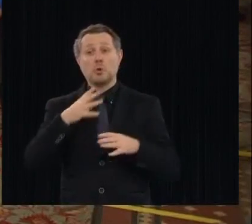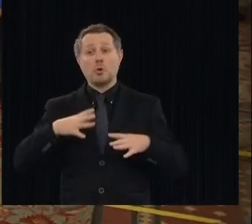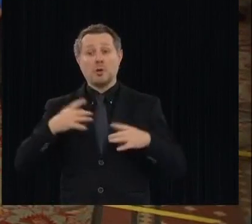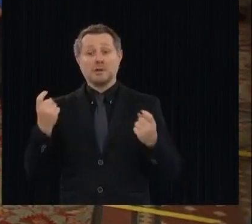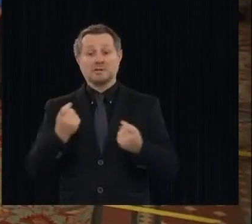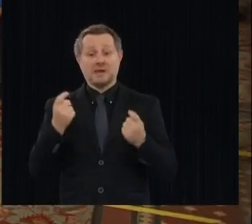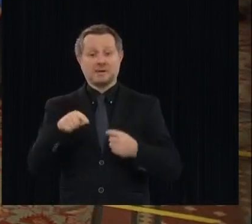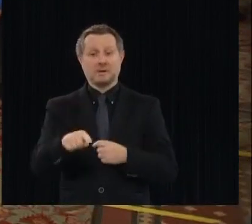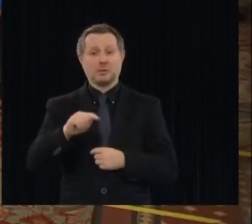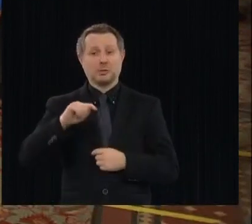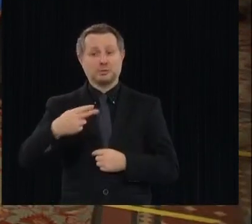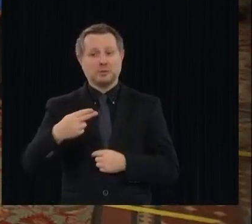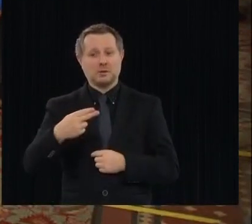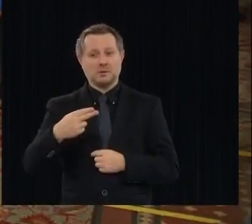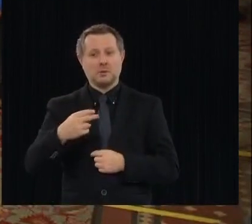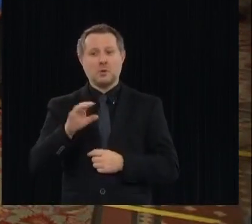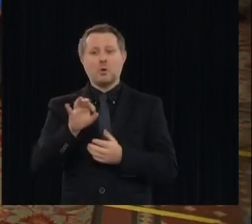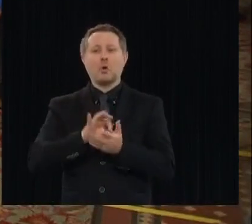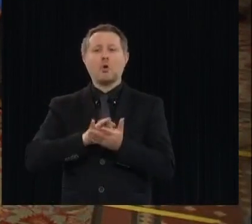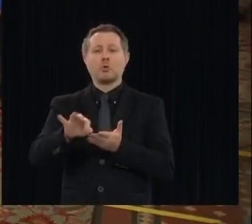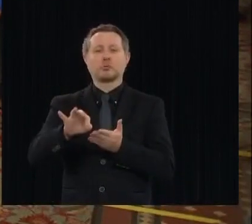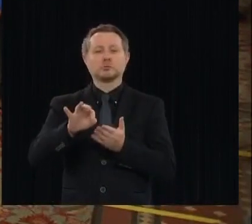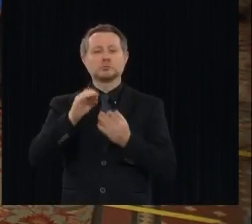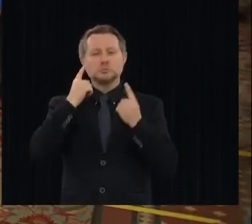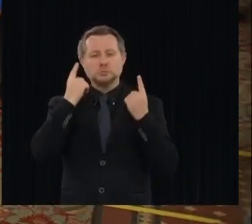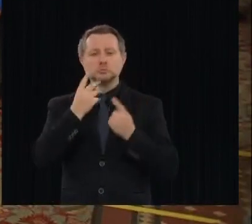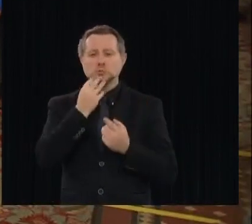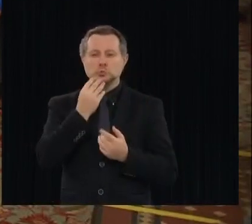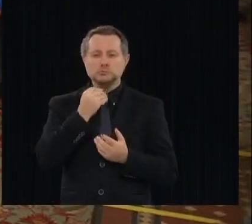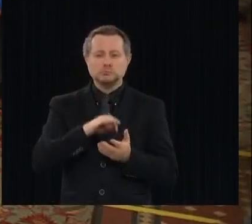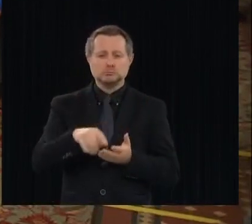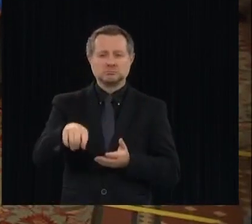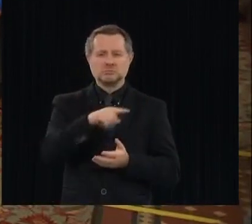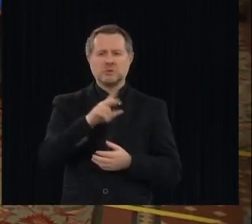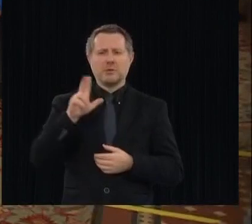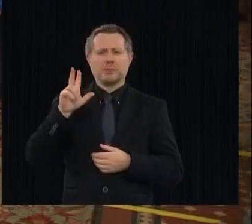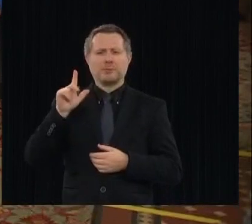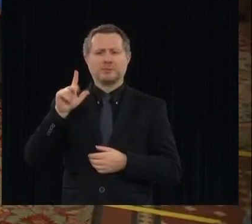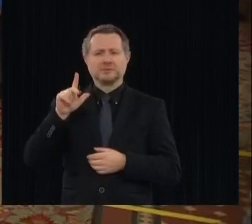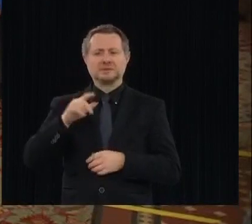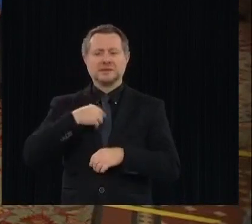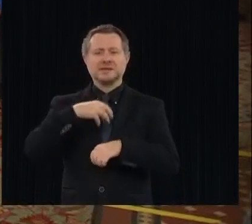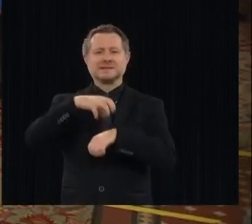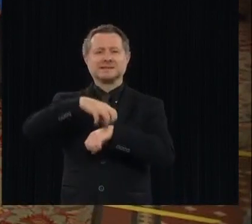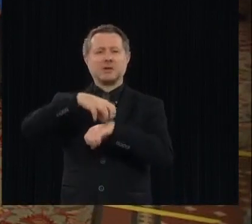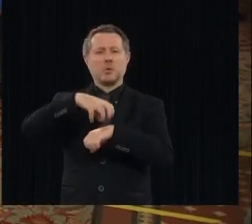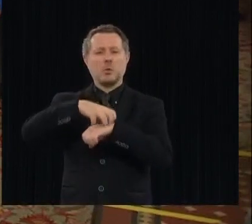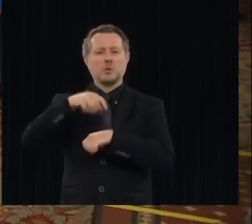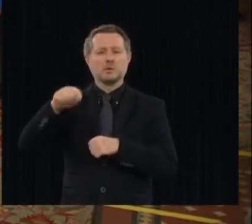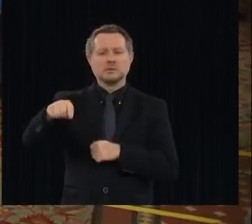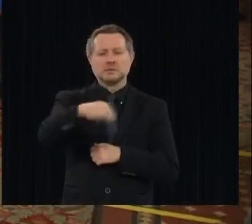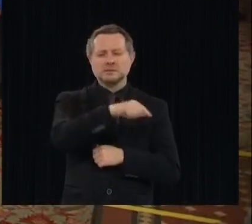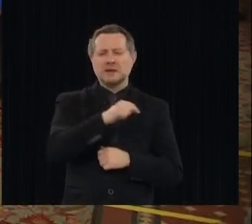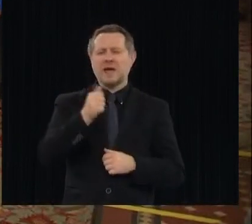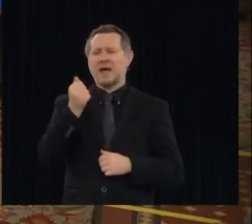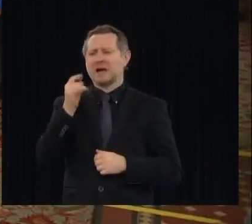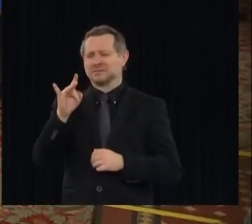ABOUT ANXIETY. IT IS -- COMING UP,